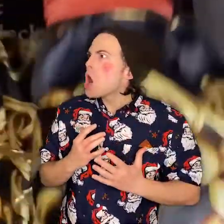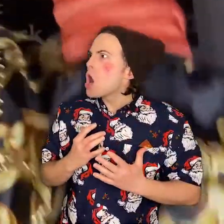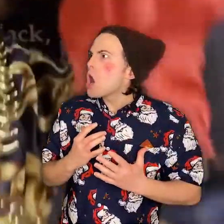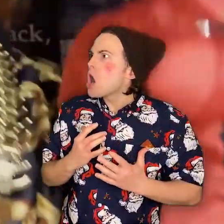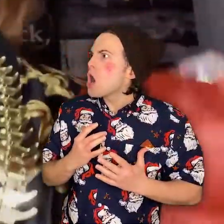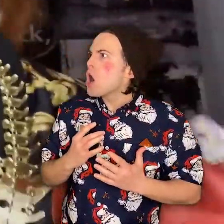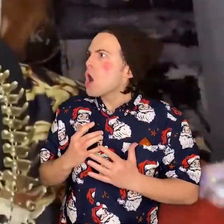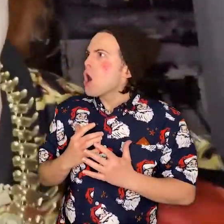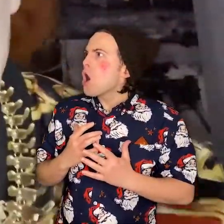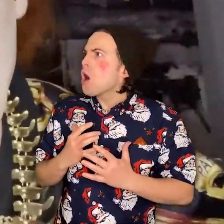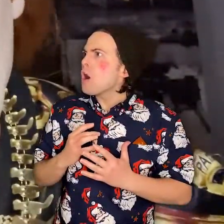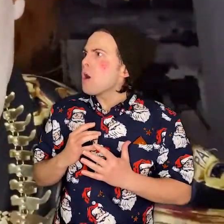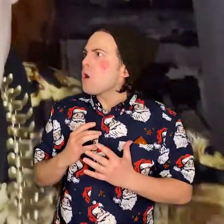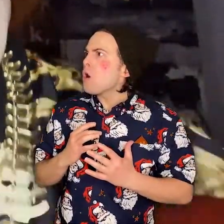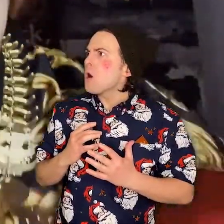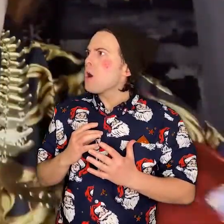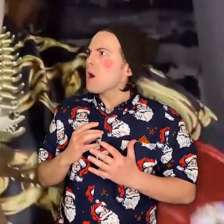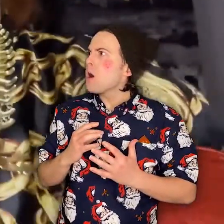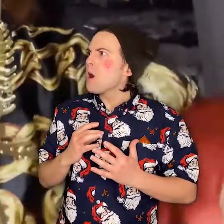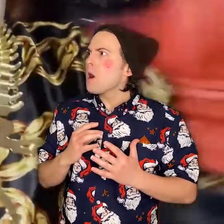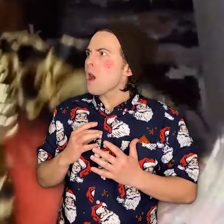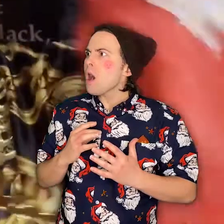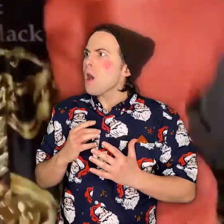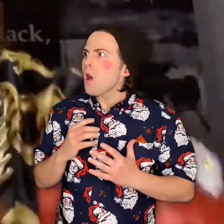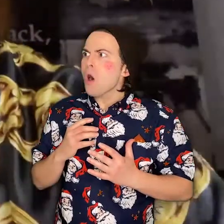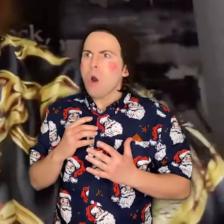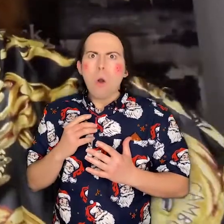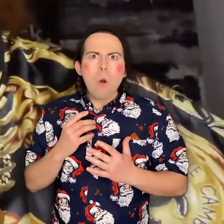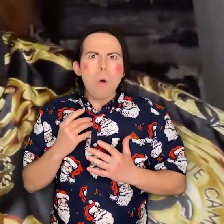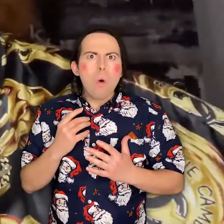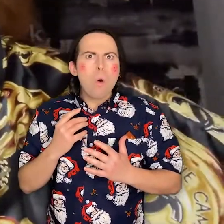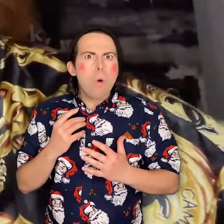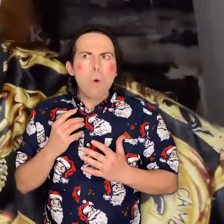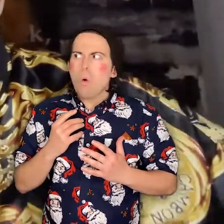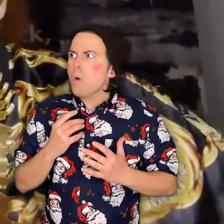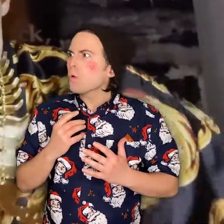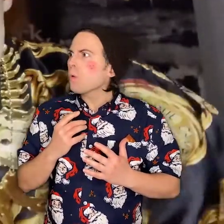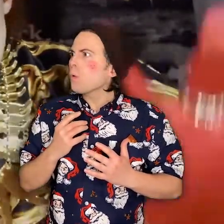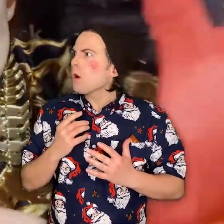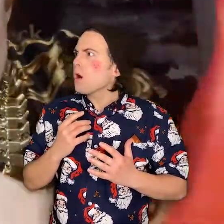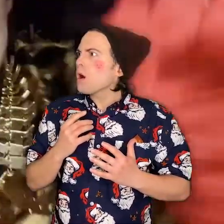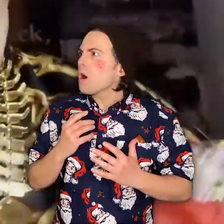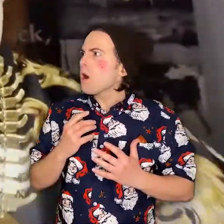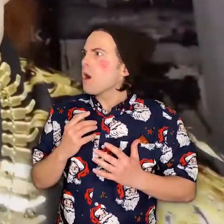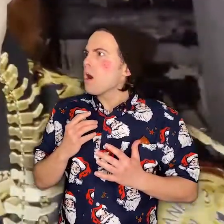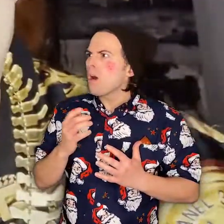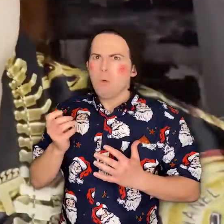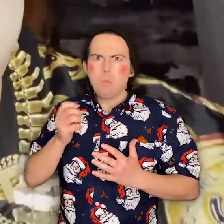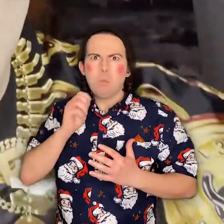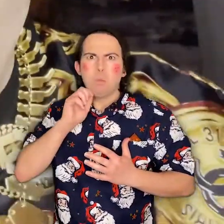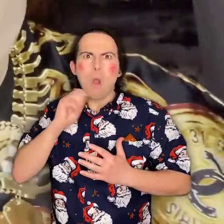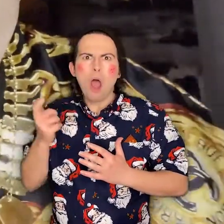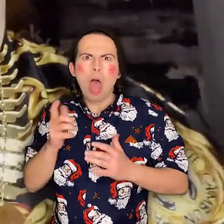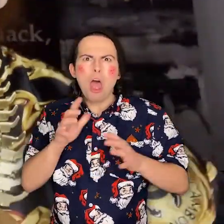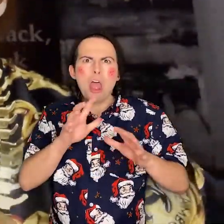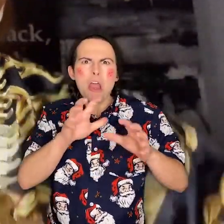carefully They drove me out of my land, the power’s back my hand I’ll freeze them in time till there’s